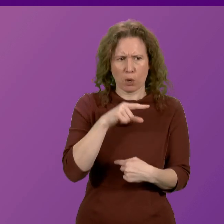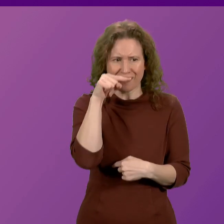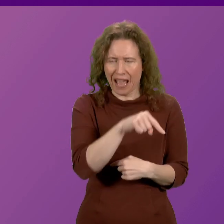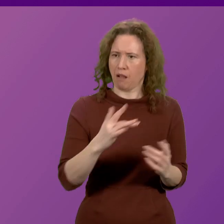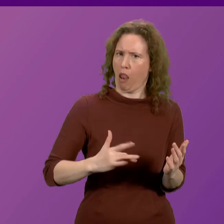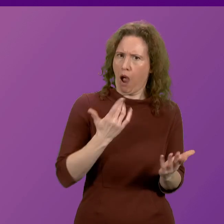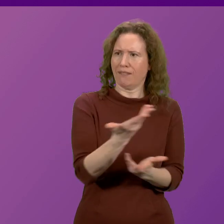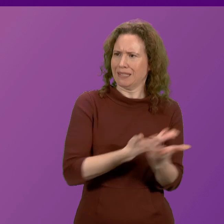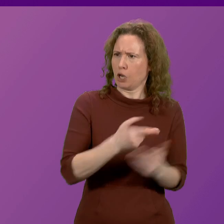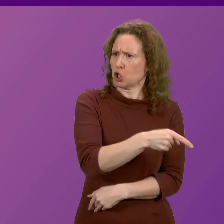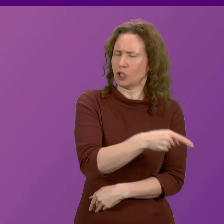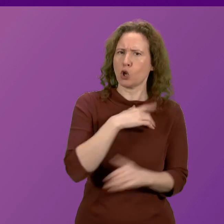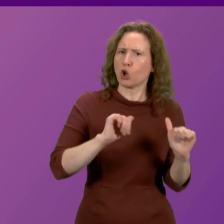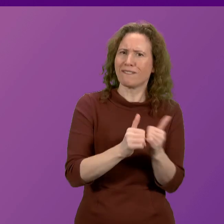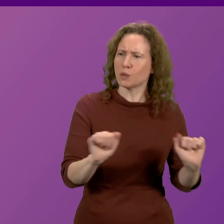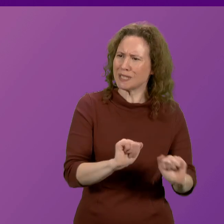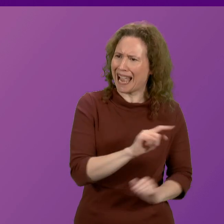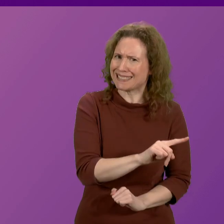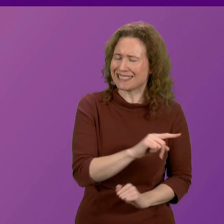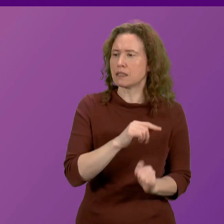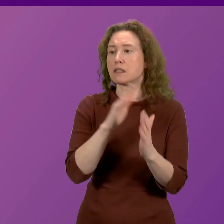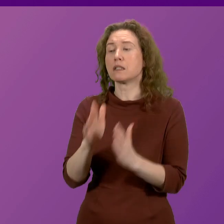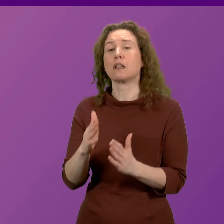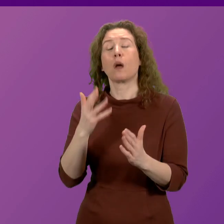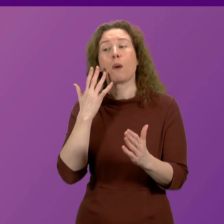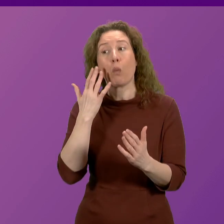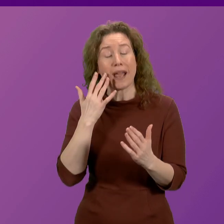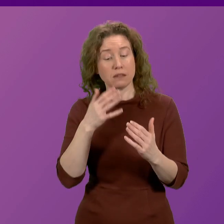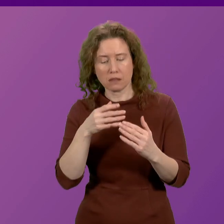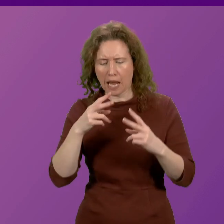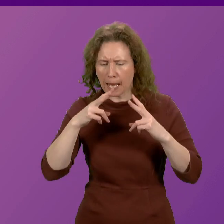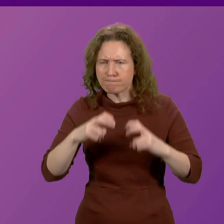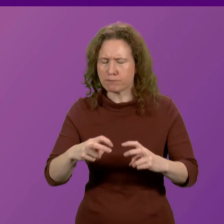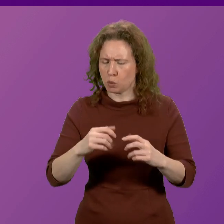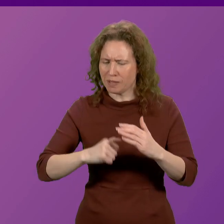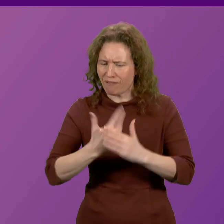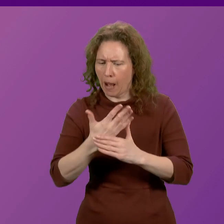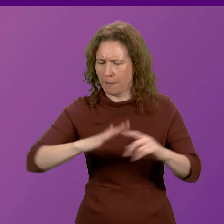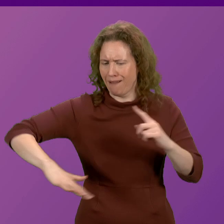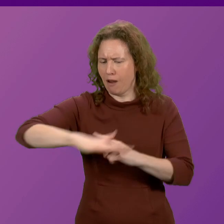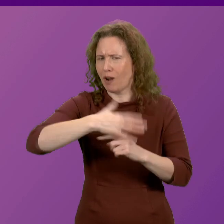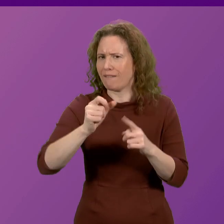Where development is proposed on peatland and carbon-rich soils or on priority peatland habitat,